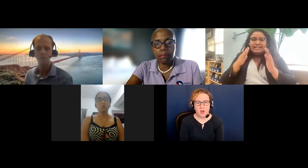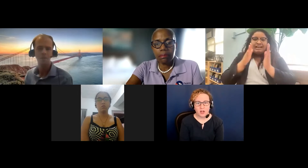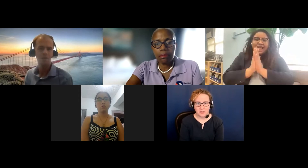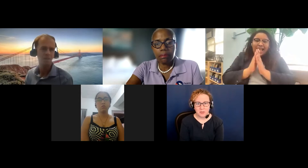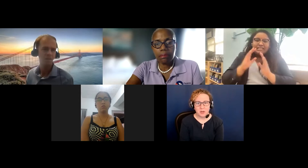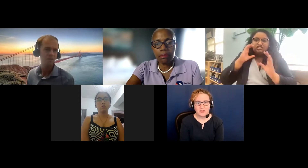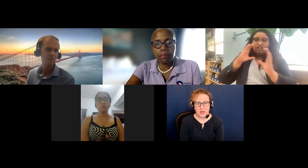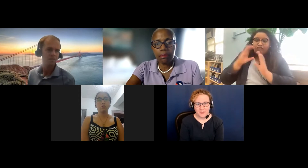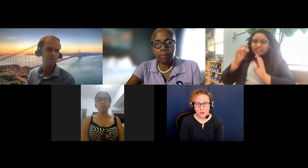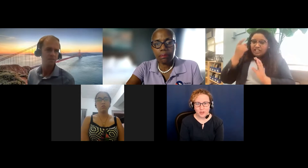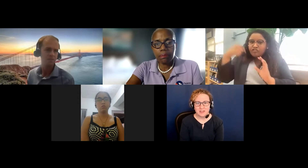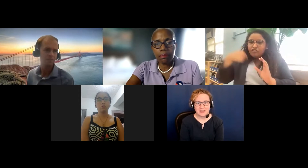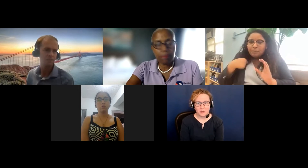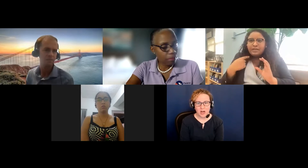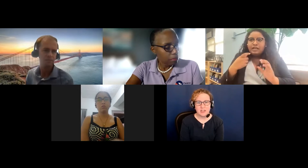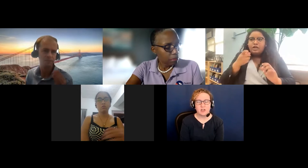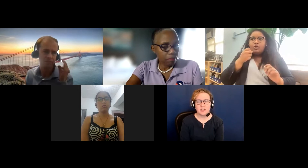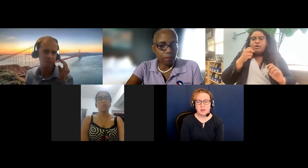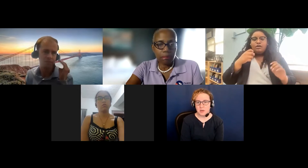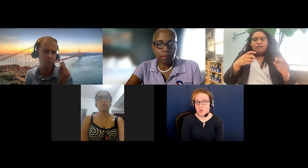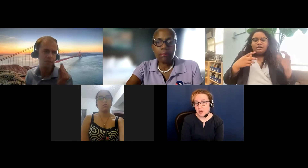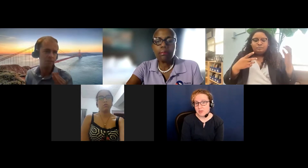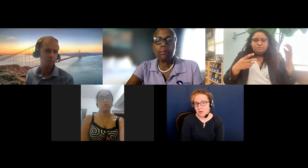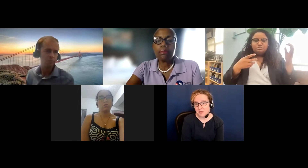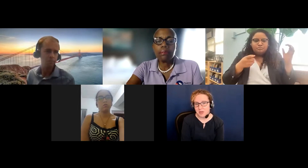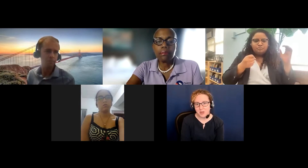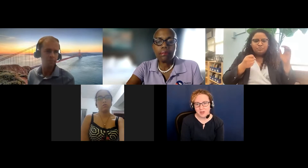calling people was very difficult. Trying to communicate with hearing people